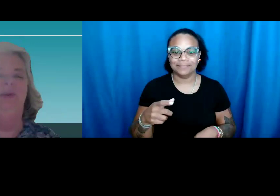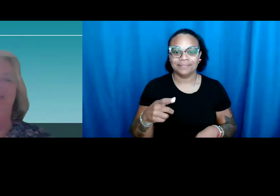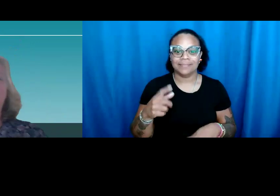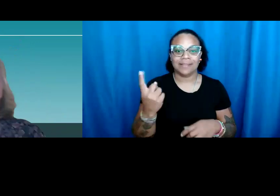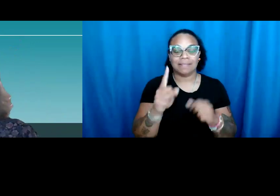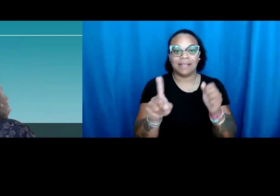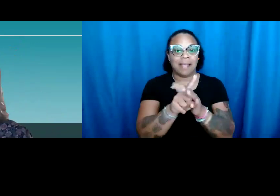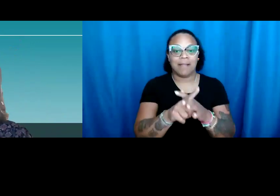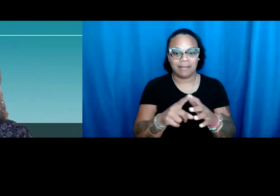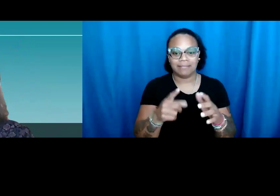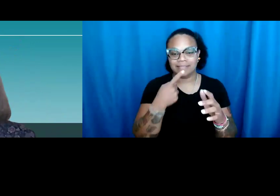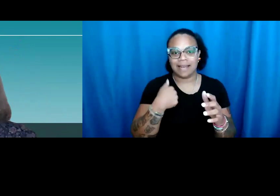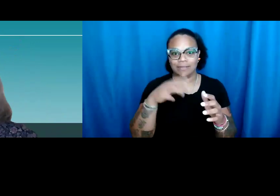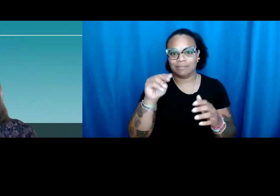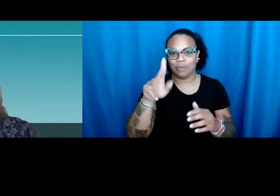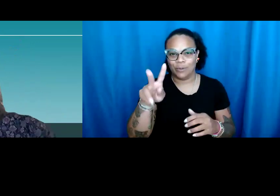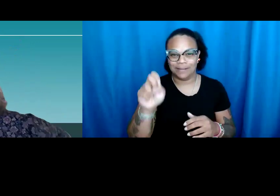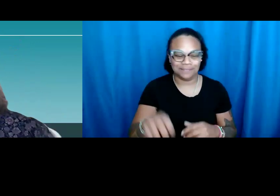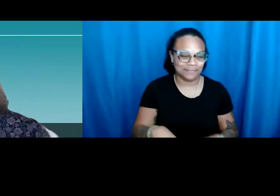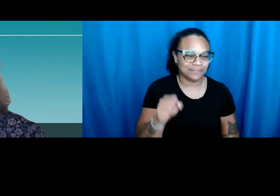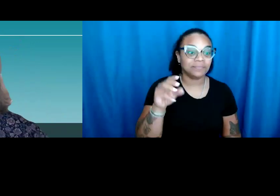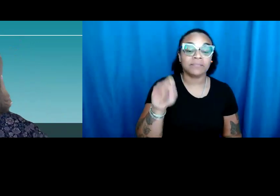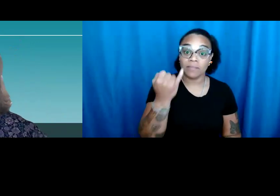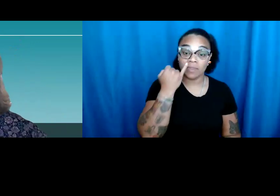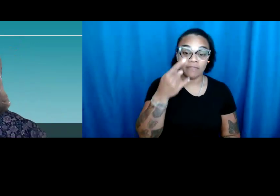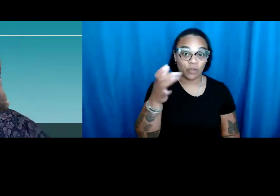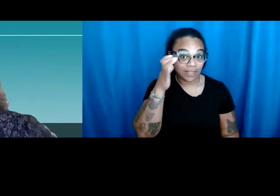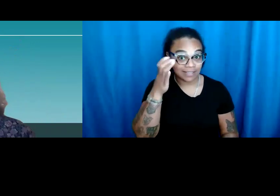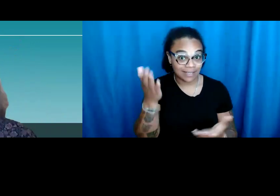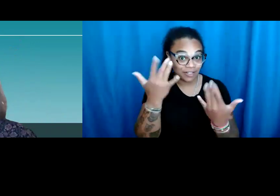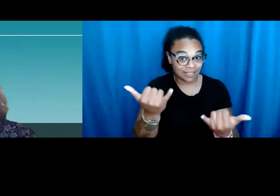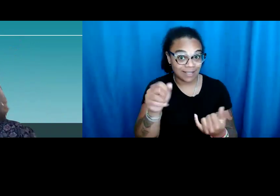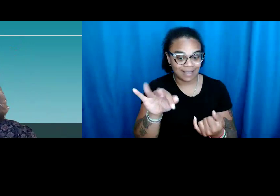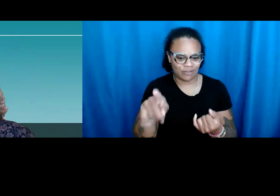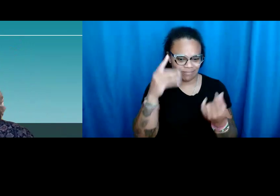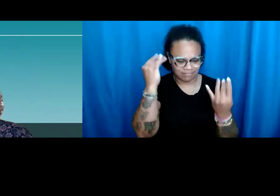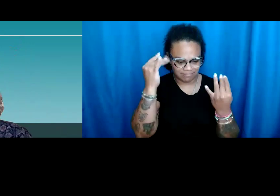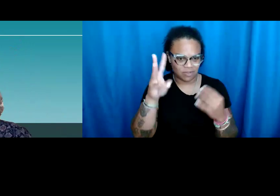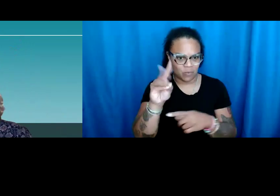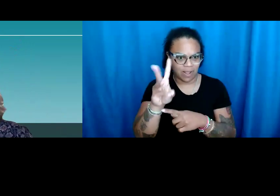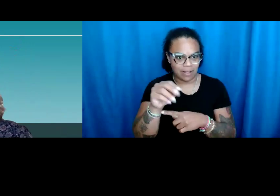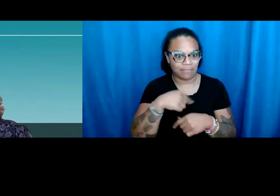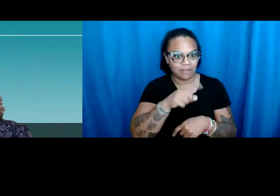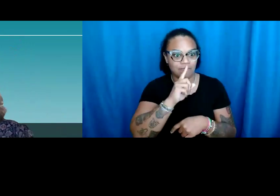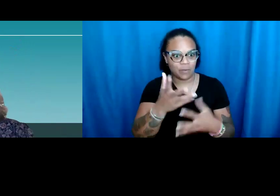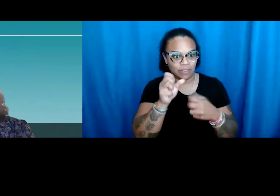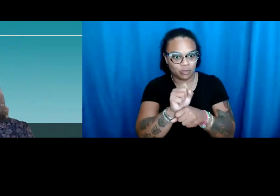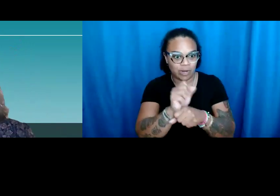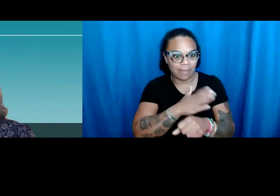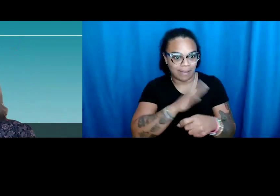If you are listening here today and thinking wow, I want to work on my business, we have